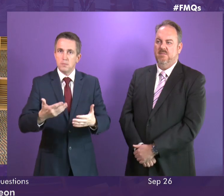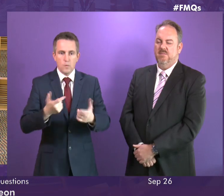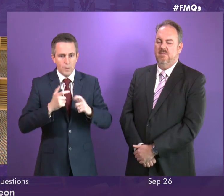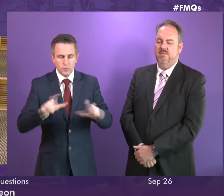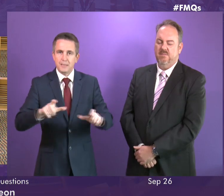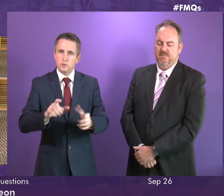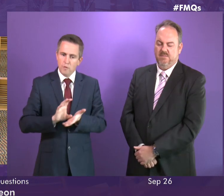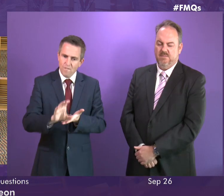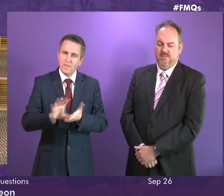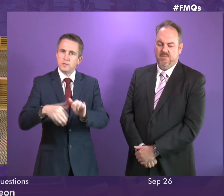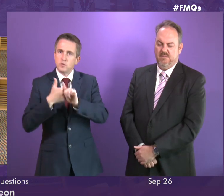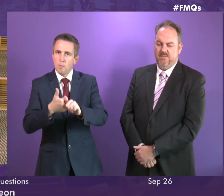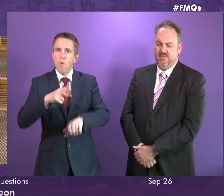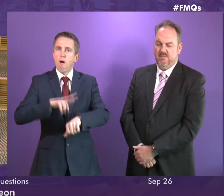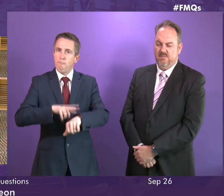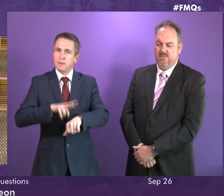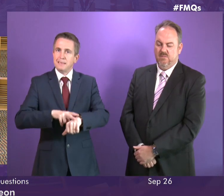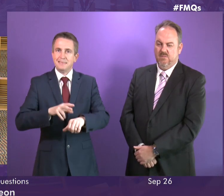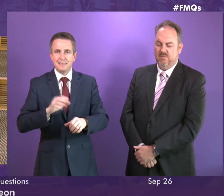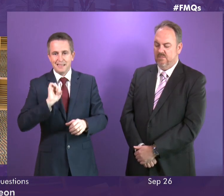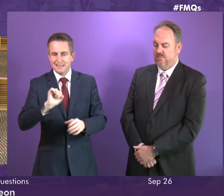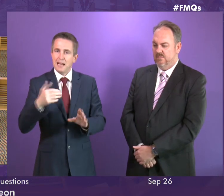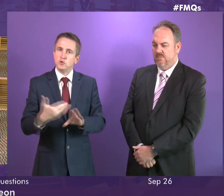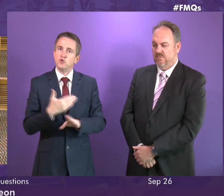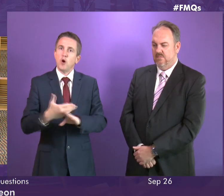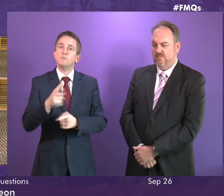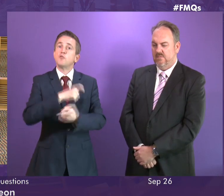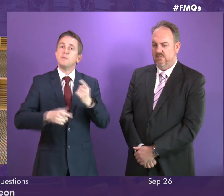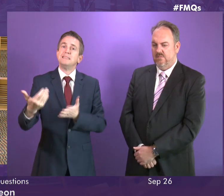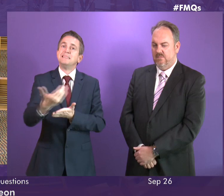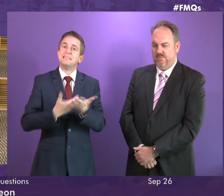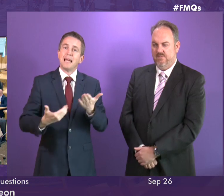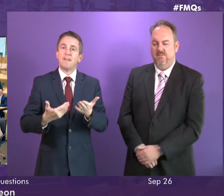We continue to support our police in doing the excellent job that they do in keeping our communities safe from crime.